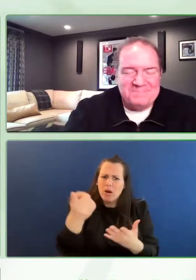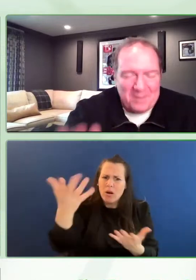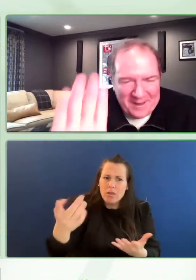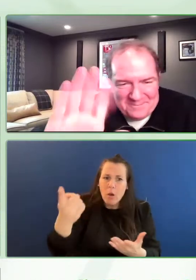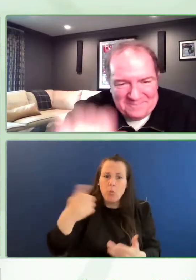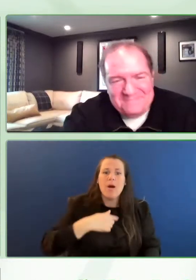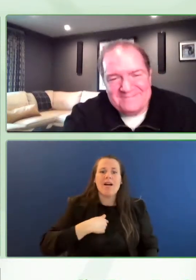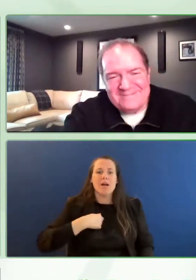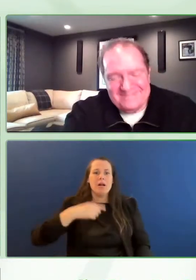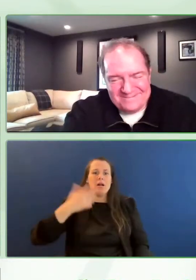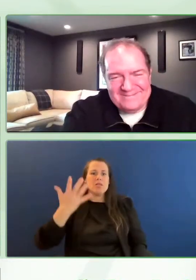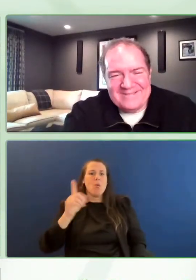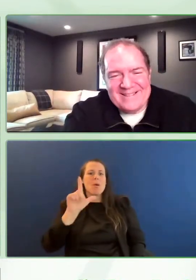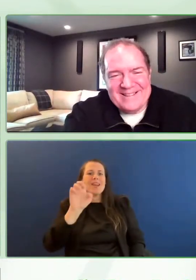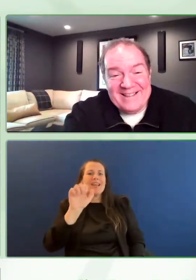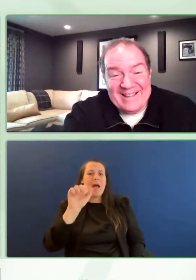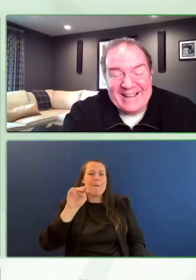I will try.